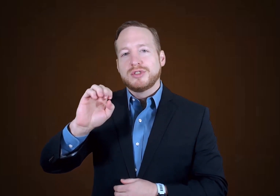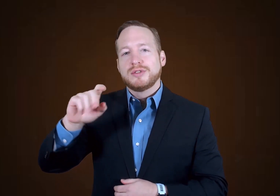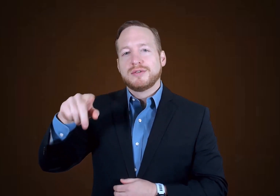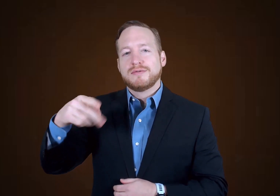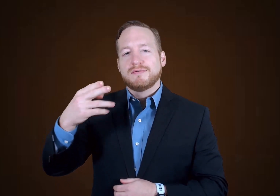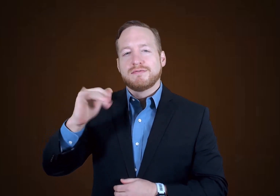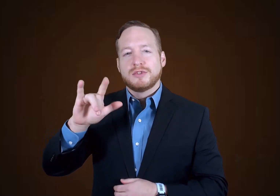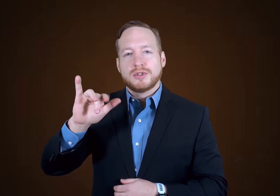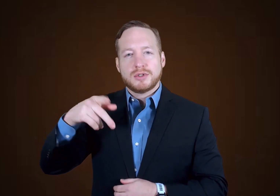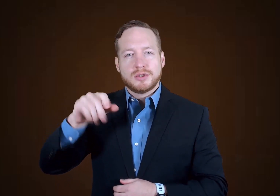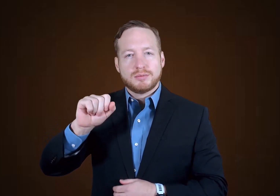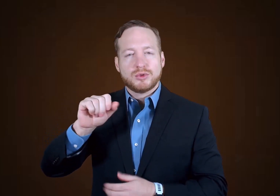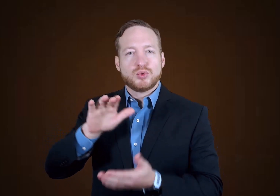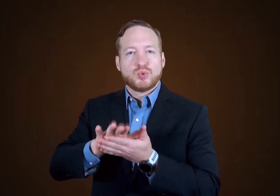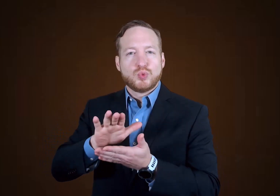and that's at the Marie Phillips School